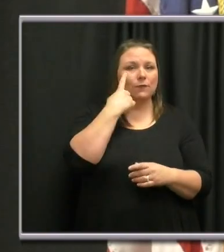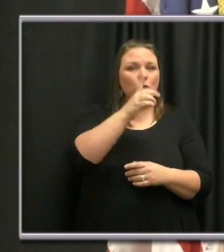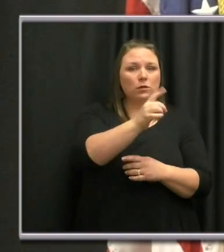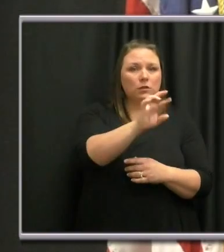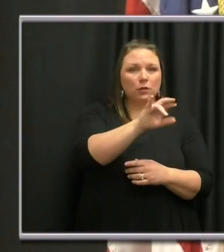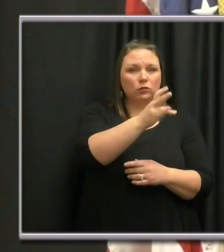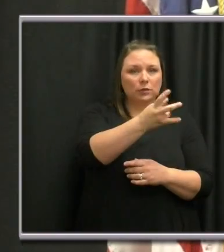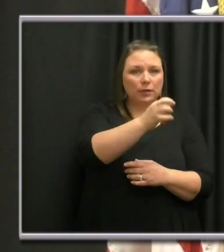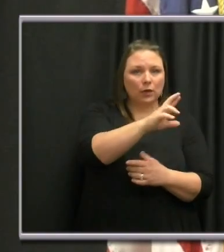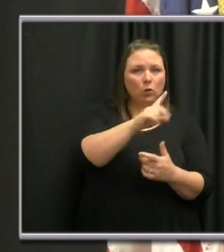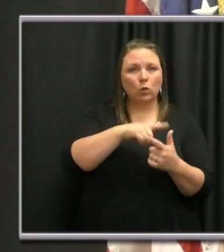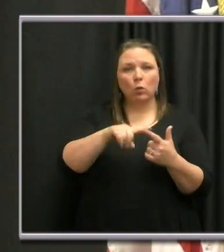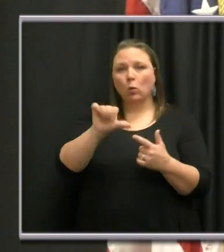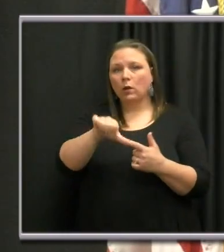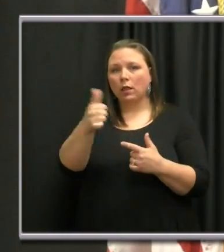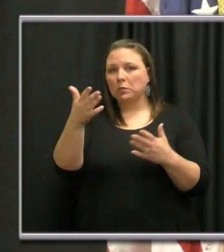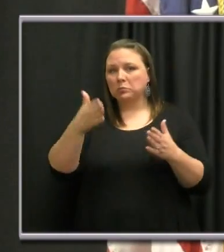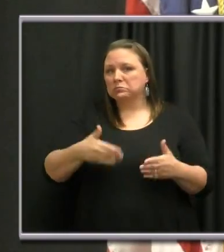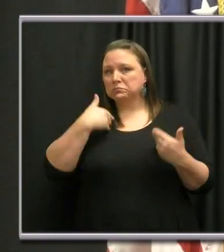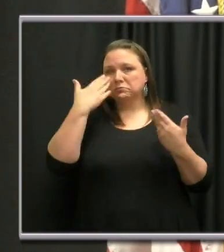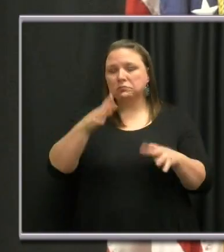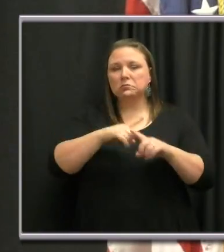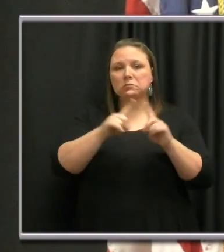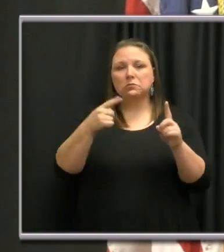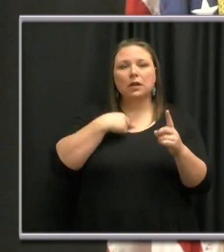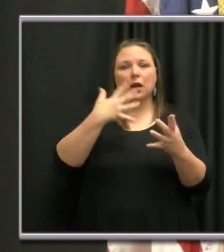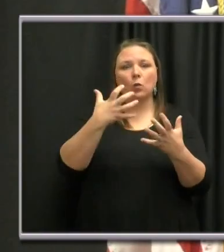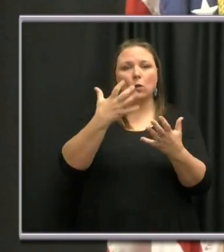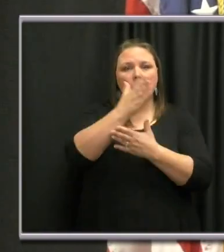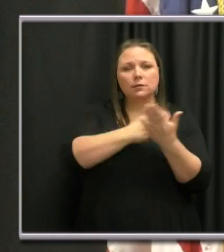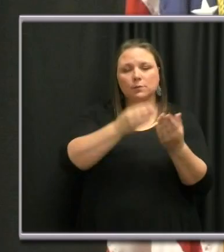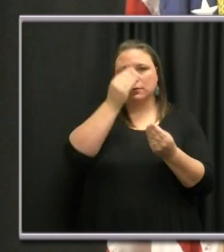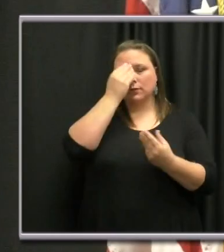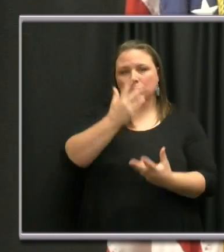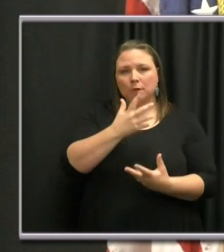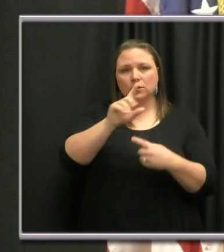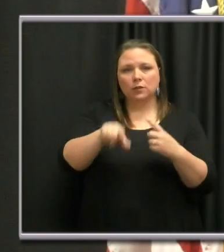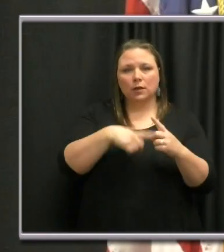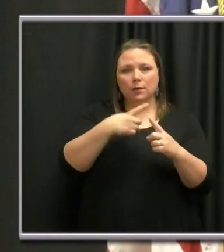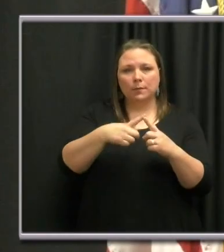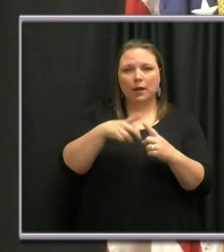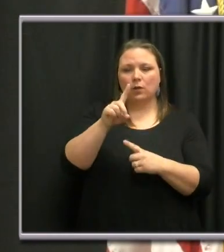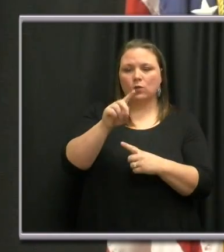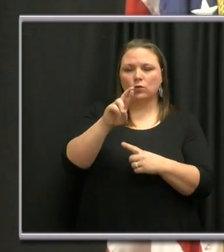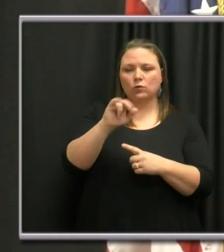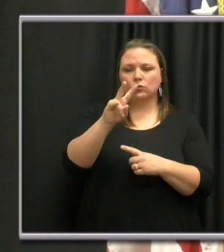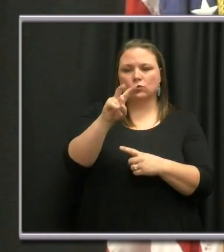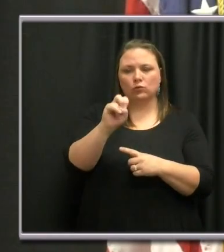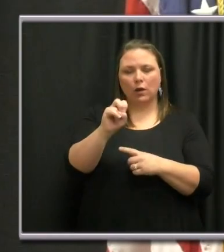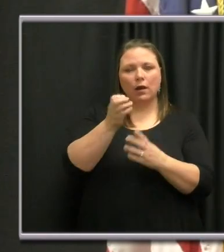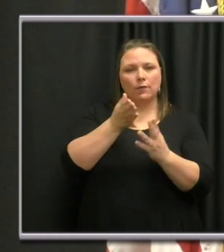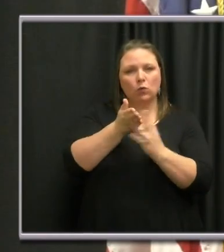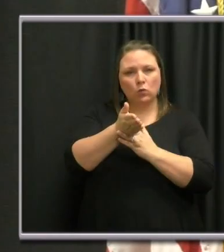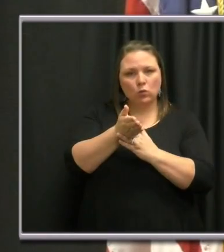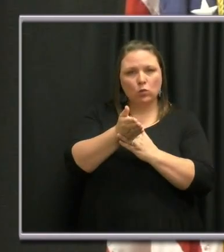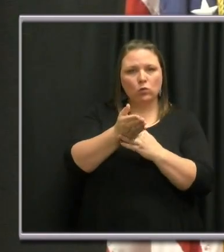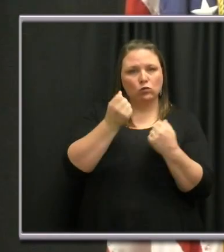I'M NOT SURE IF THIS IS PROJECTED TO HANGAR SOMEONE ELSE BUT I WANTED JUST A LITTLE